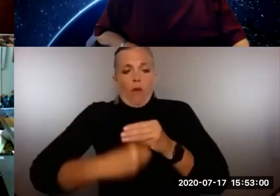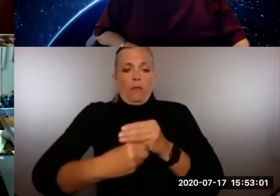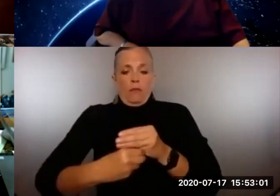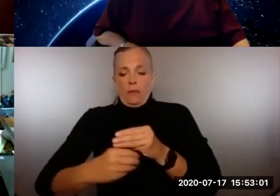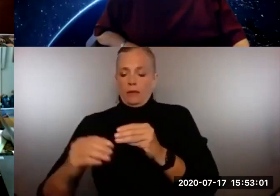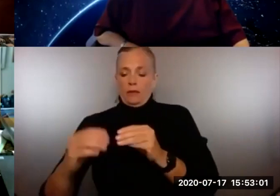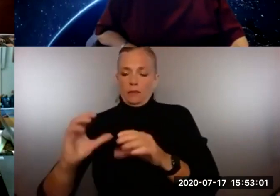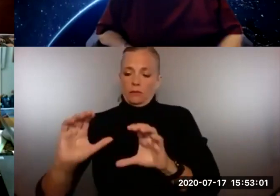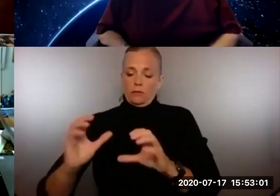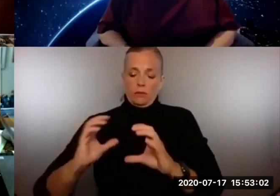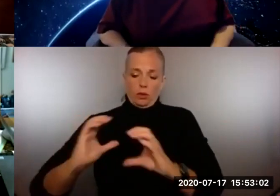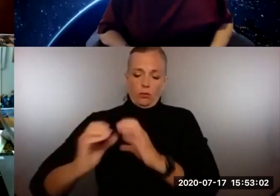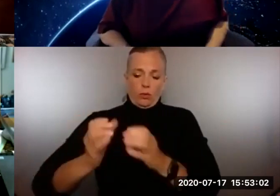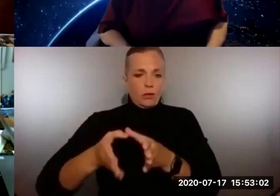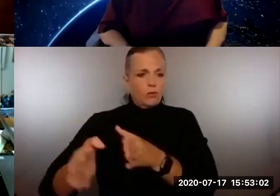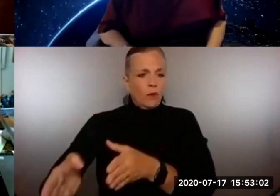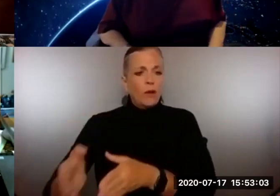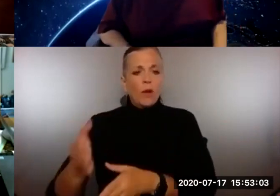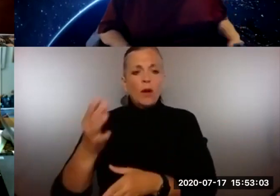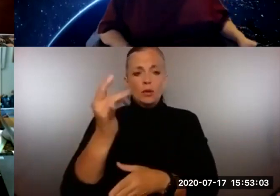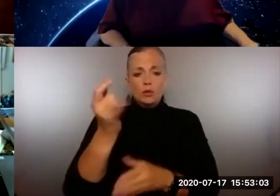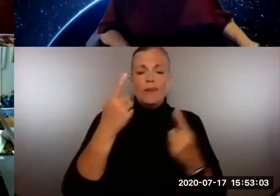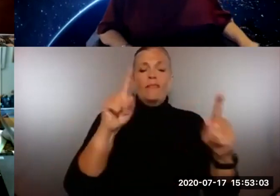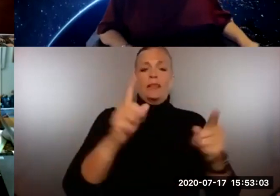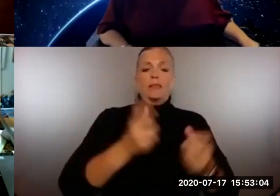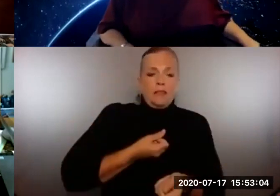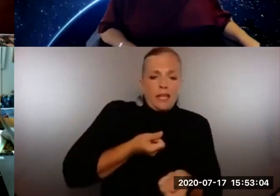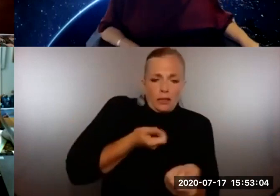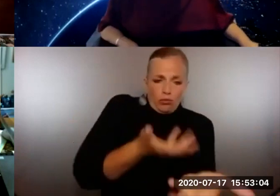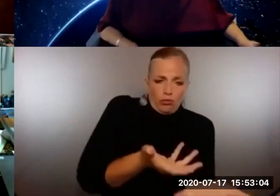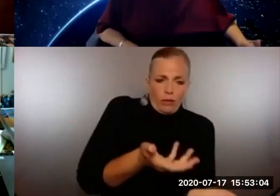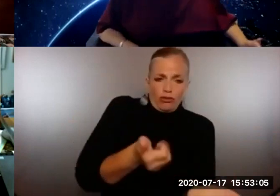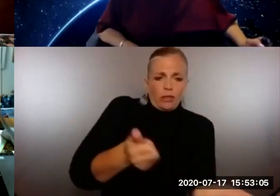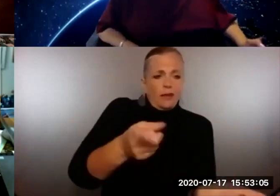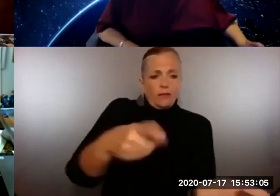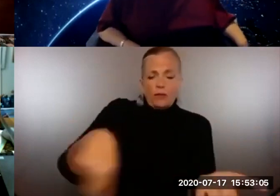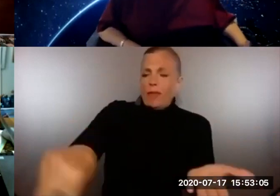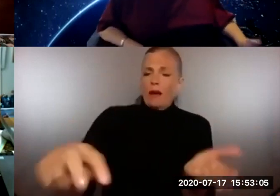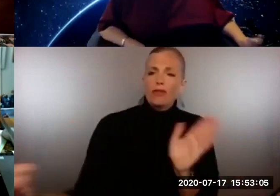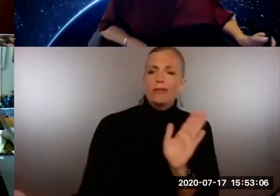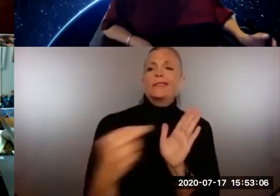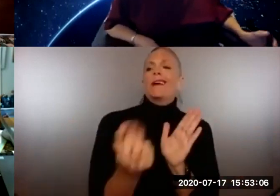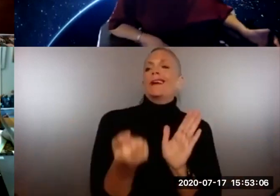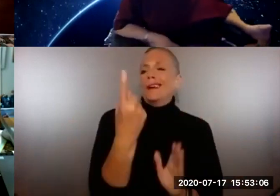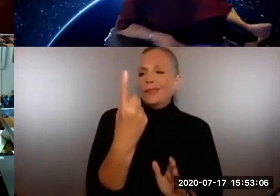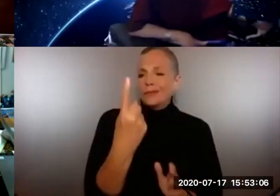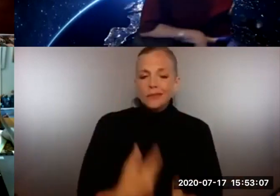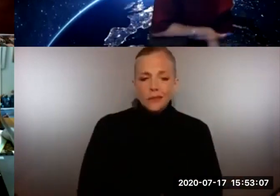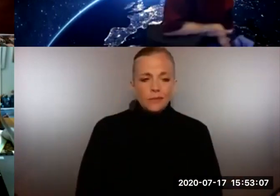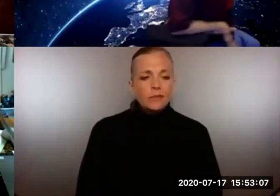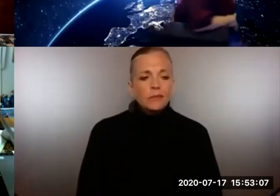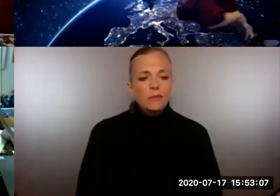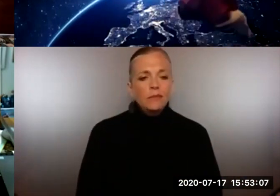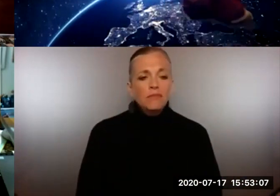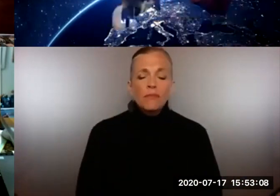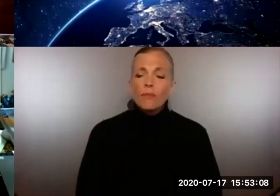We can do this best by doing something Judy excels at and is